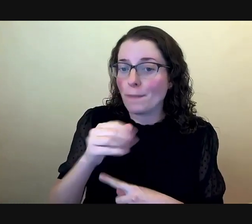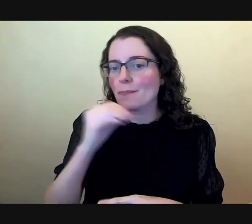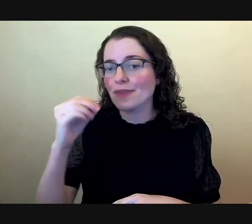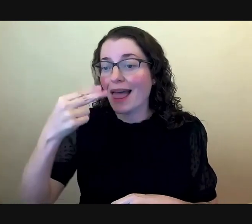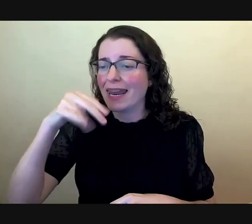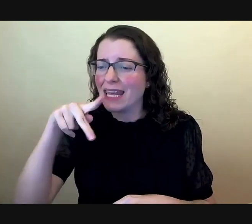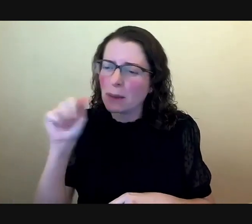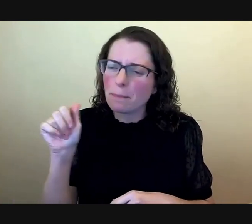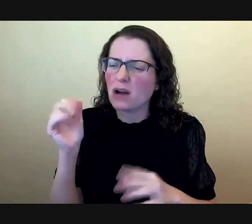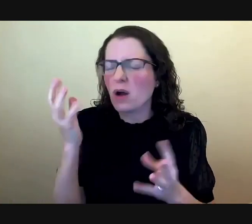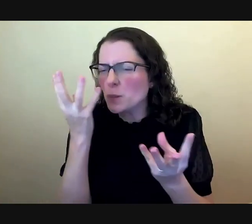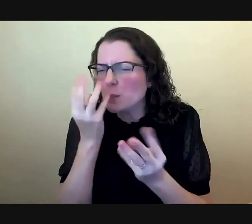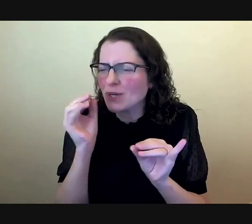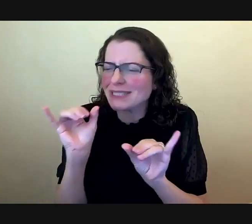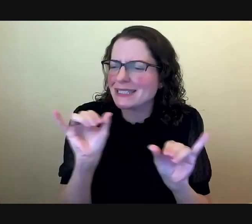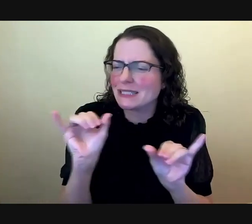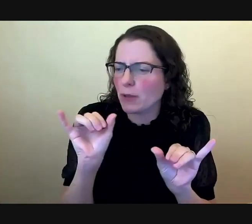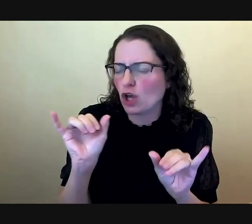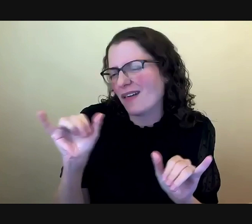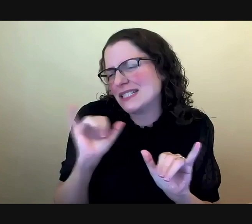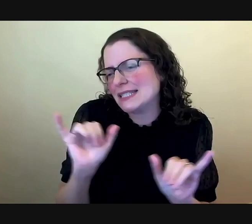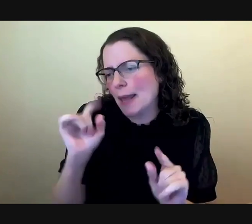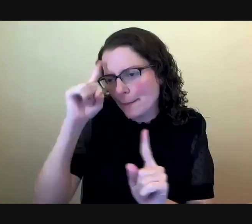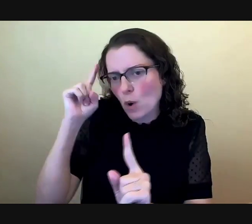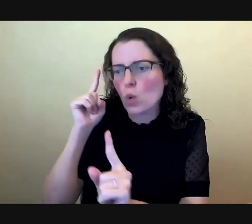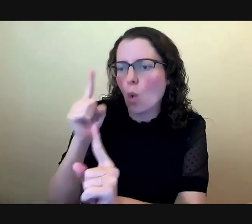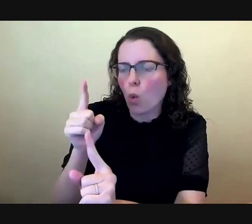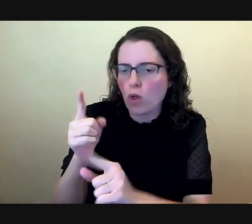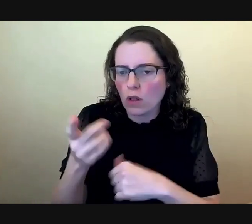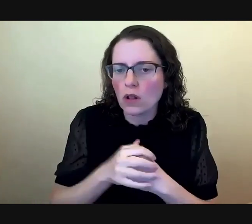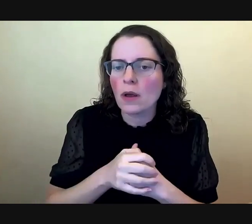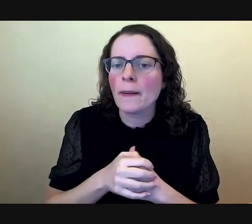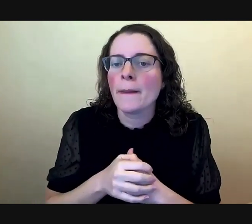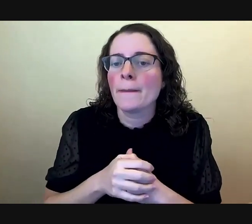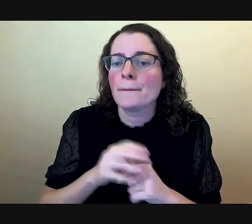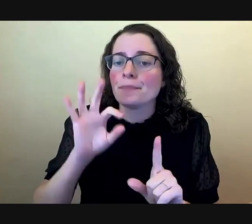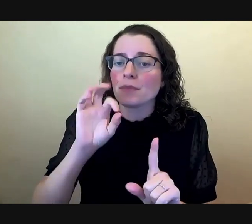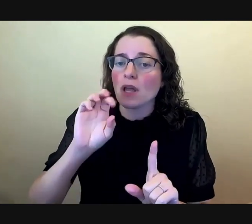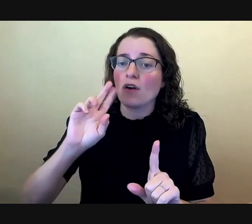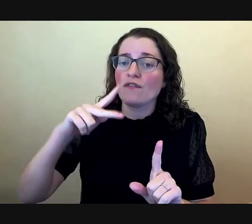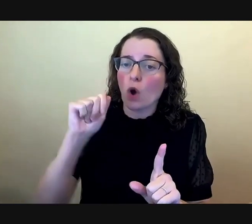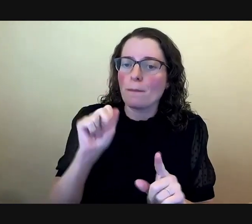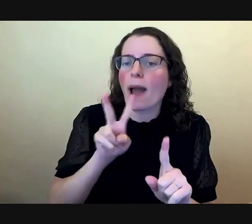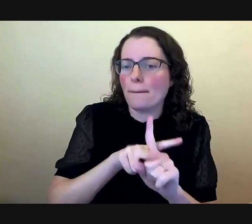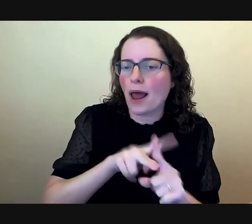So FERPA and HIPAA are pretty similar. And they have the same goal.